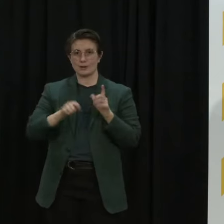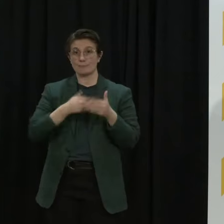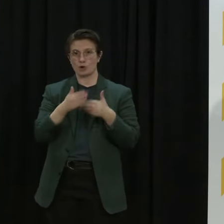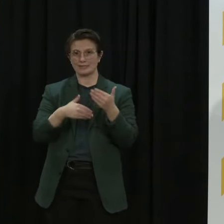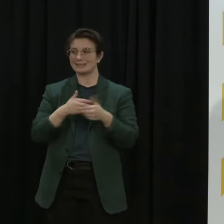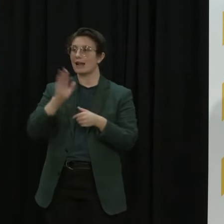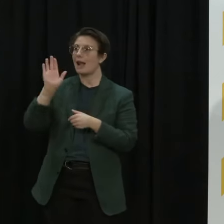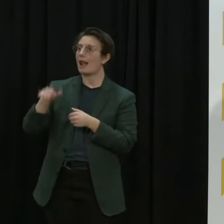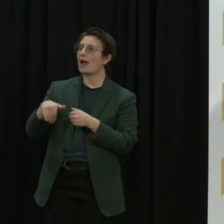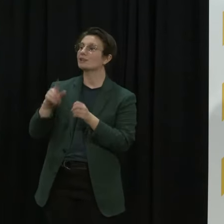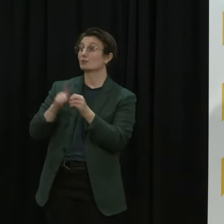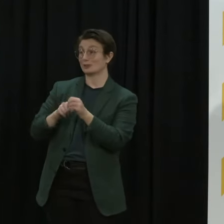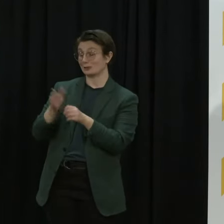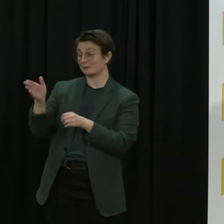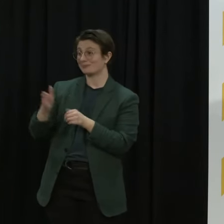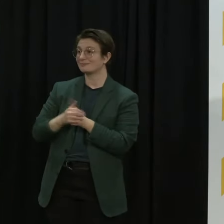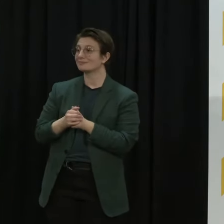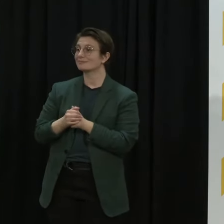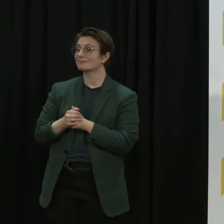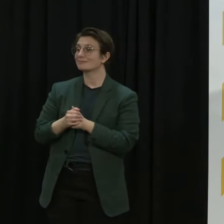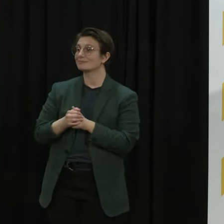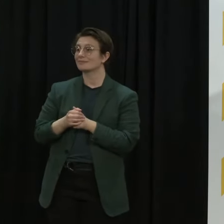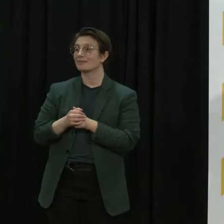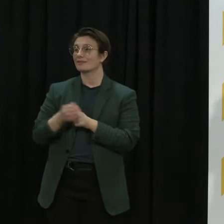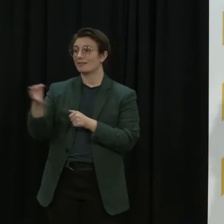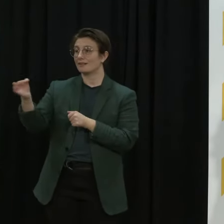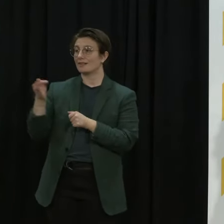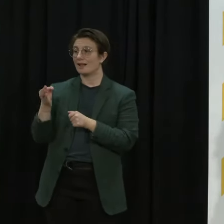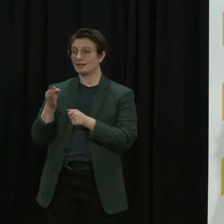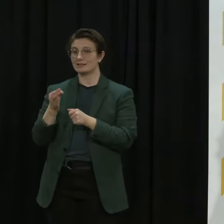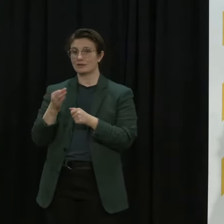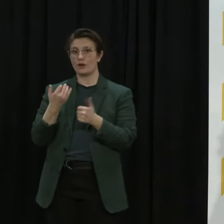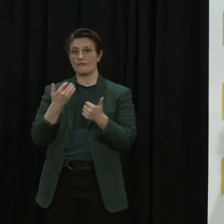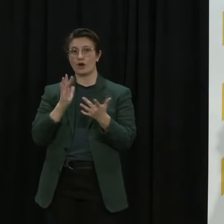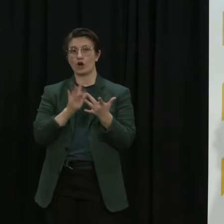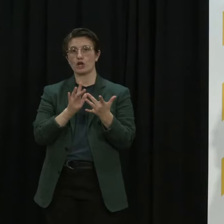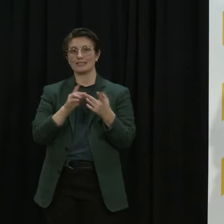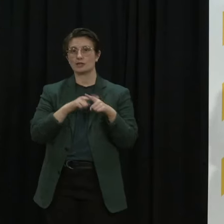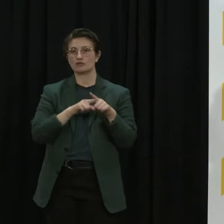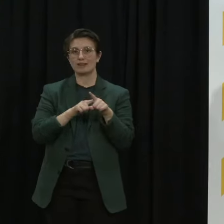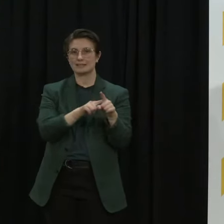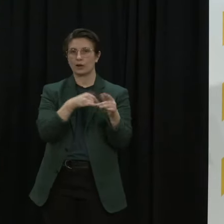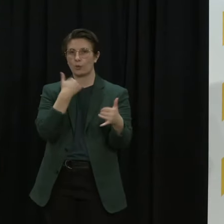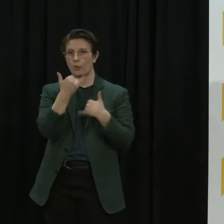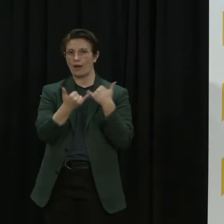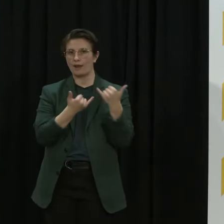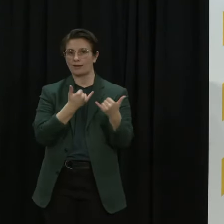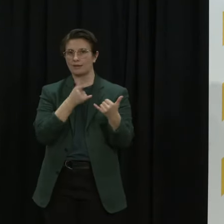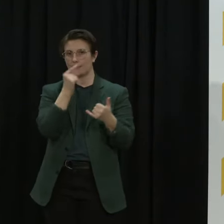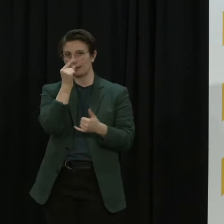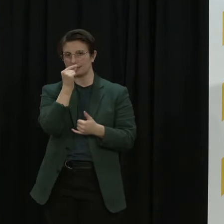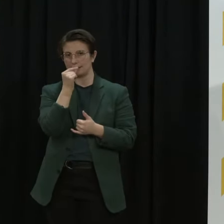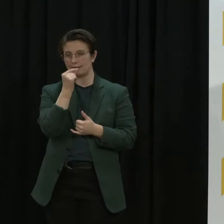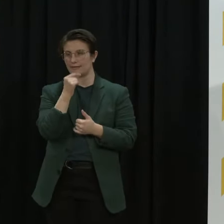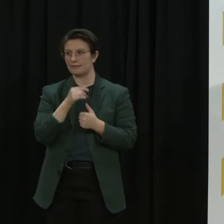processes.